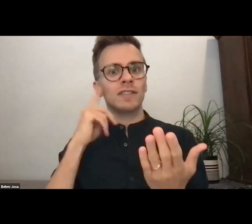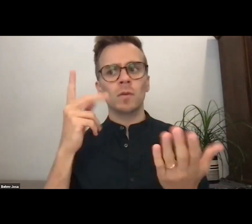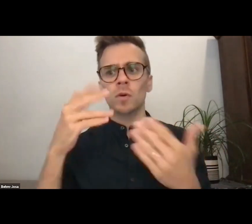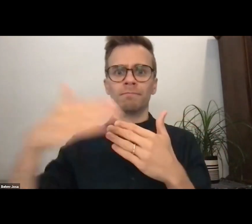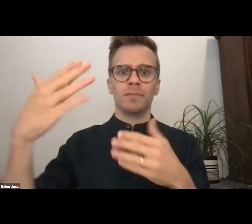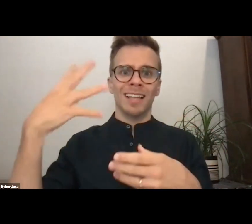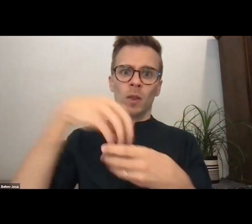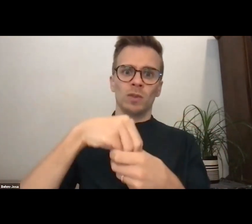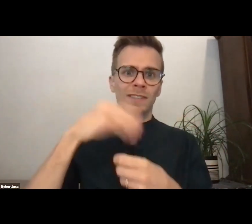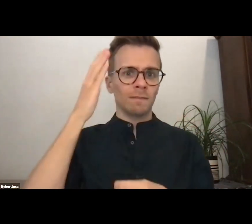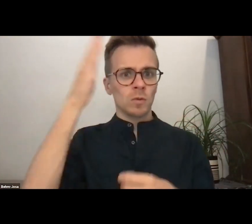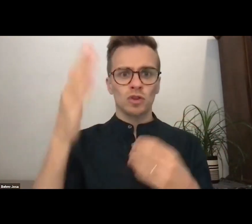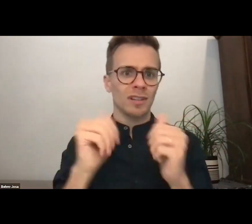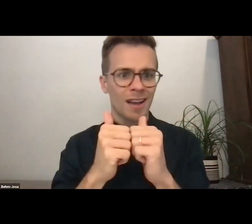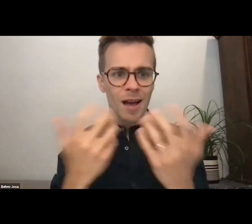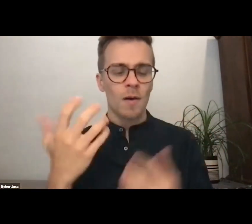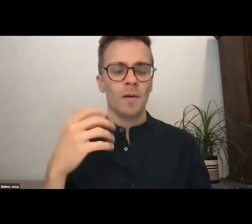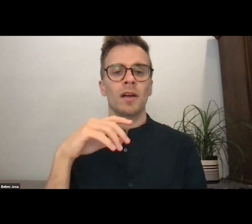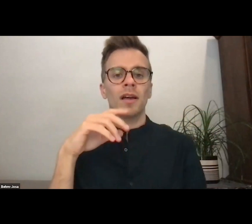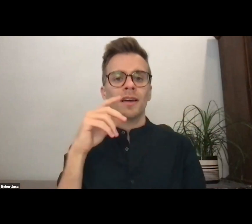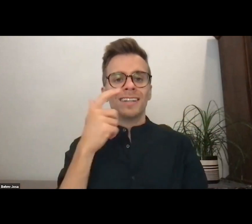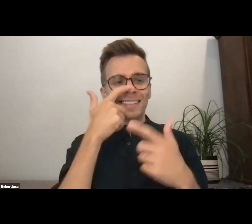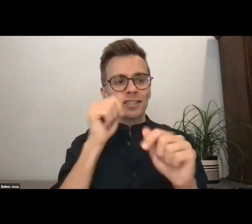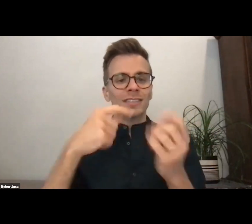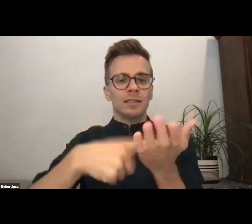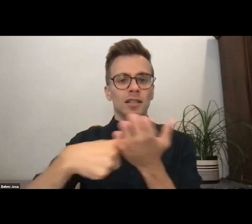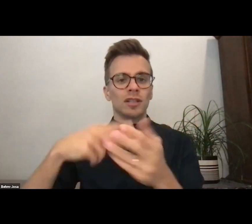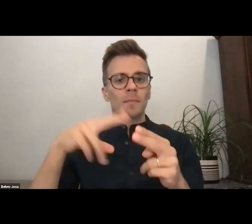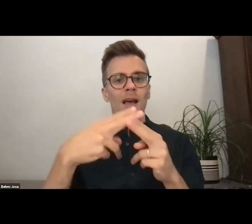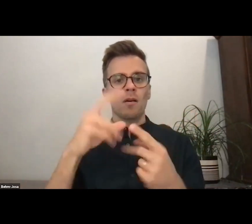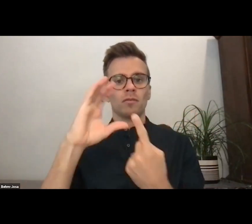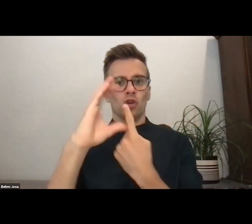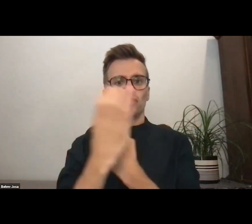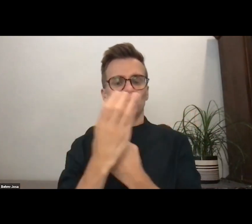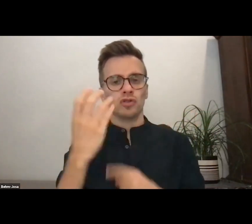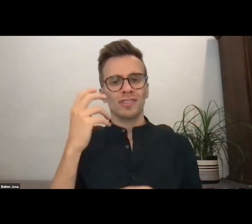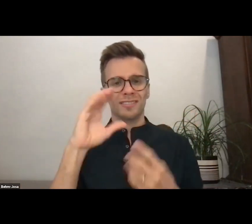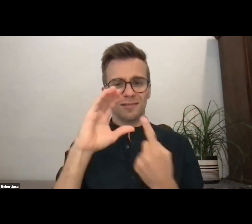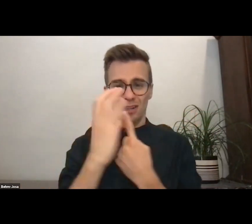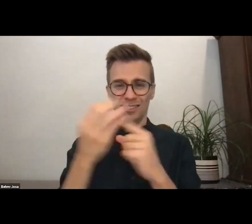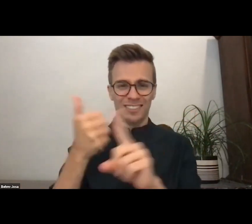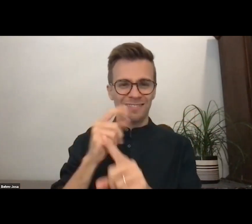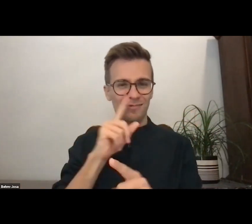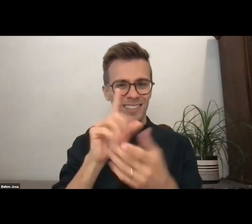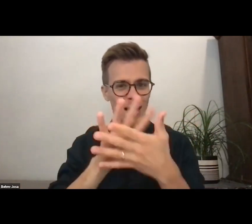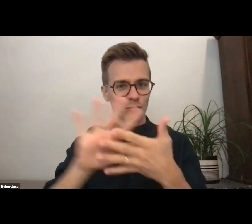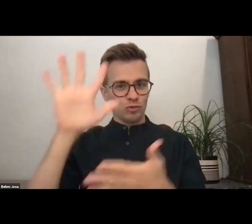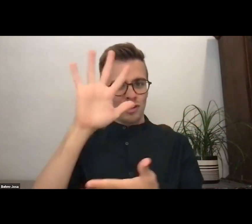So, my recommendation for an inclusive future, really, is a discussion about culture.